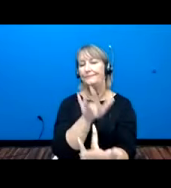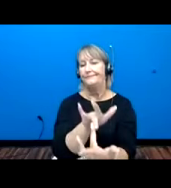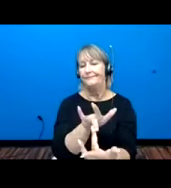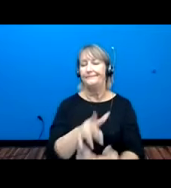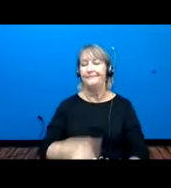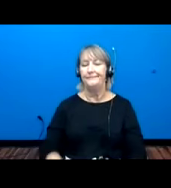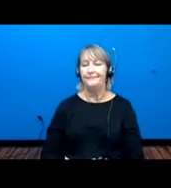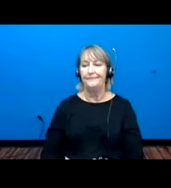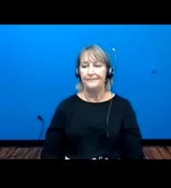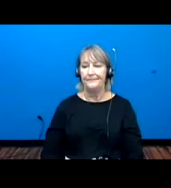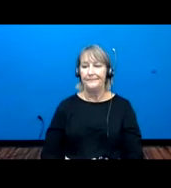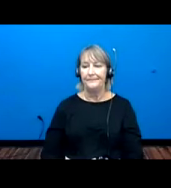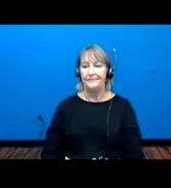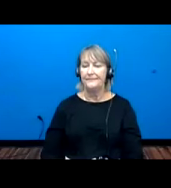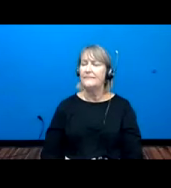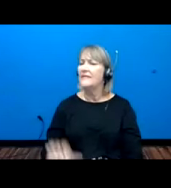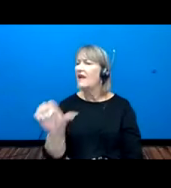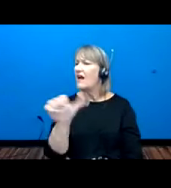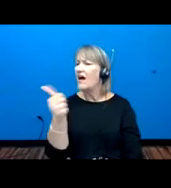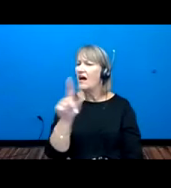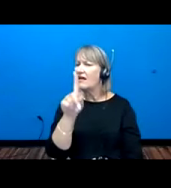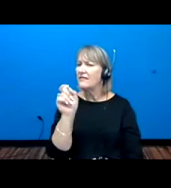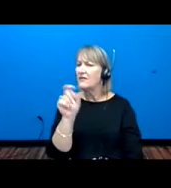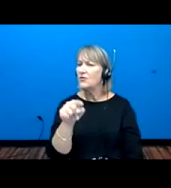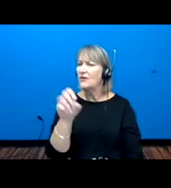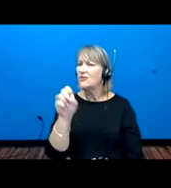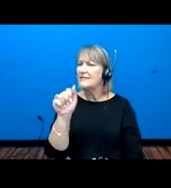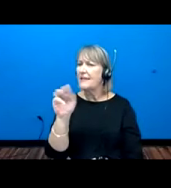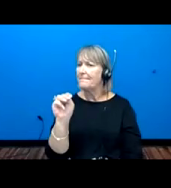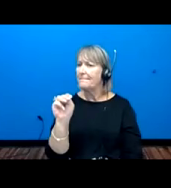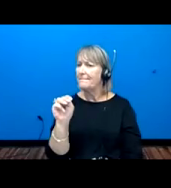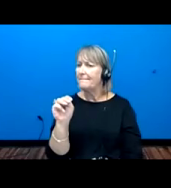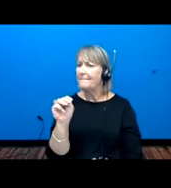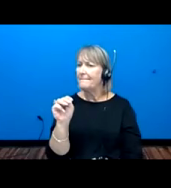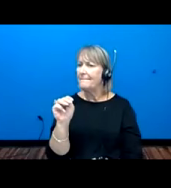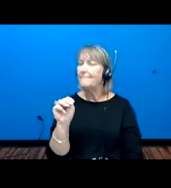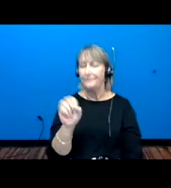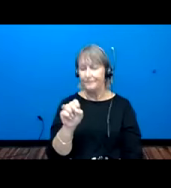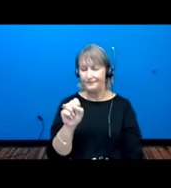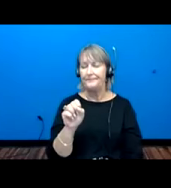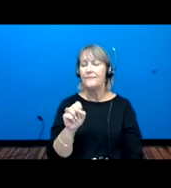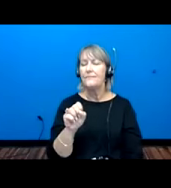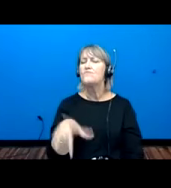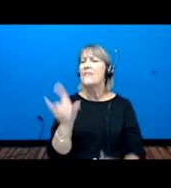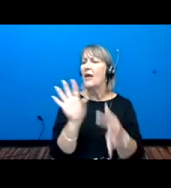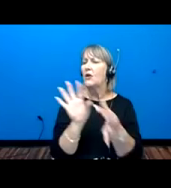Carolyn: And it looks like we have some other questions, too. Sam? Sam Peters: Yes, we have another. It looks like the comments from .